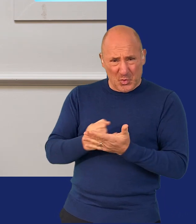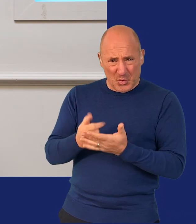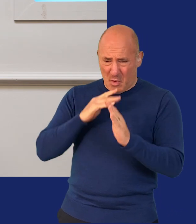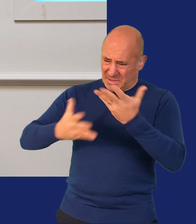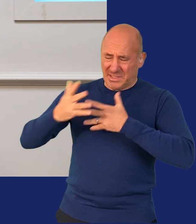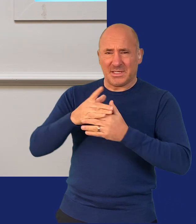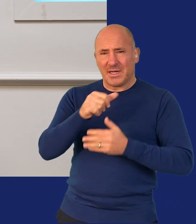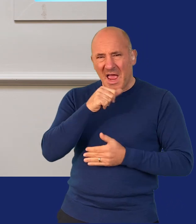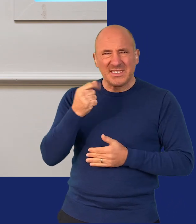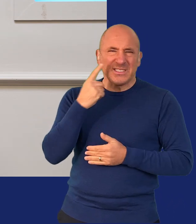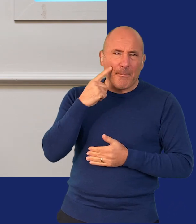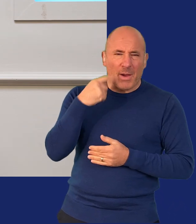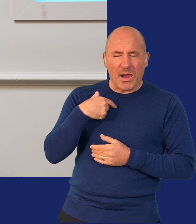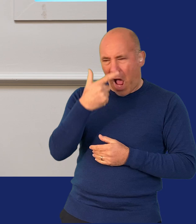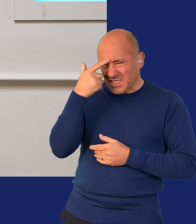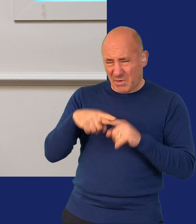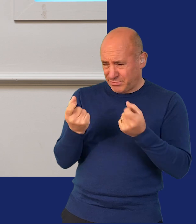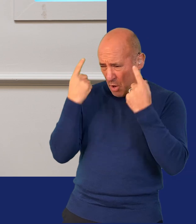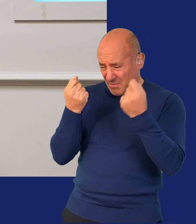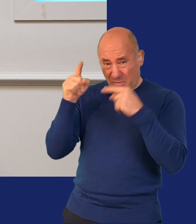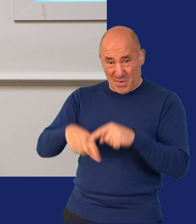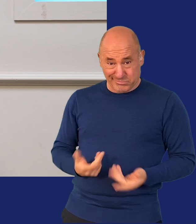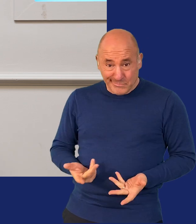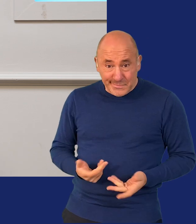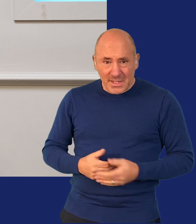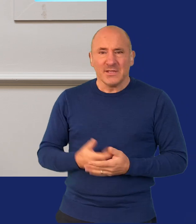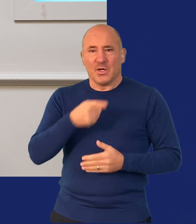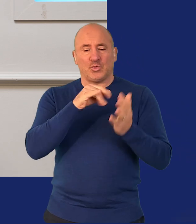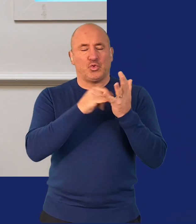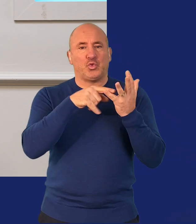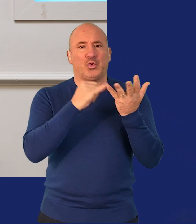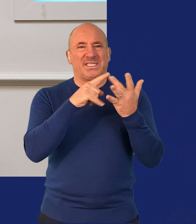So having something like Susie's book that can help you interpret the guidelines